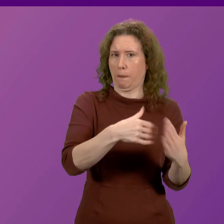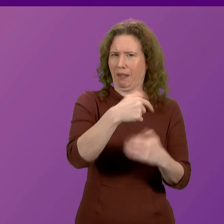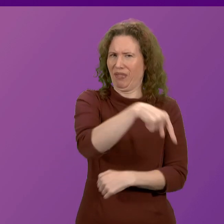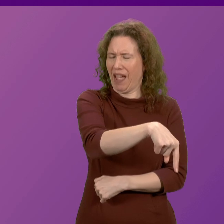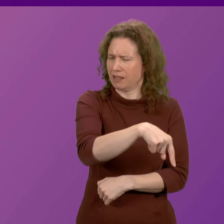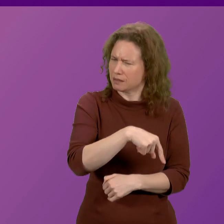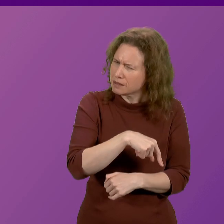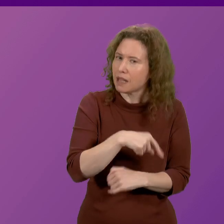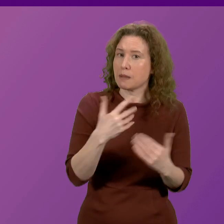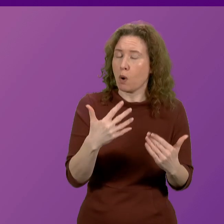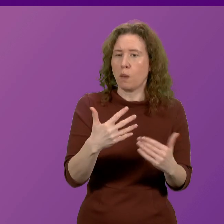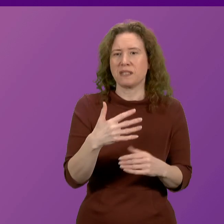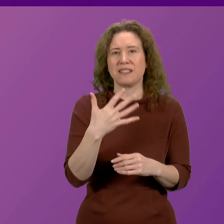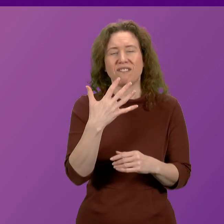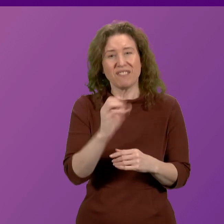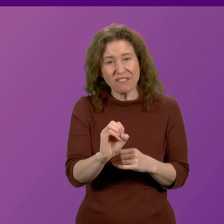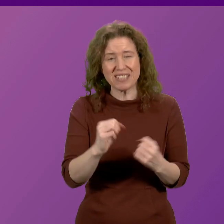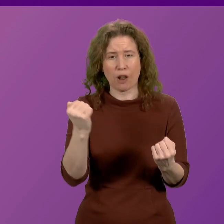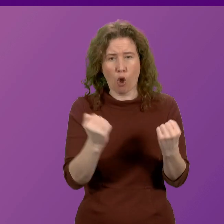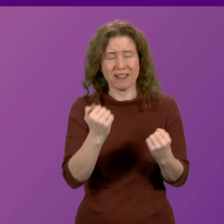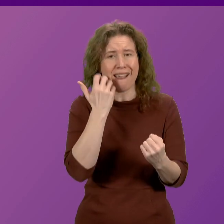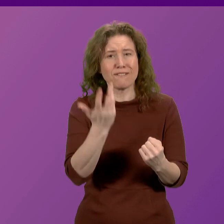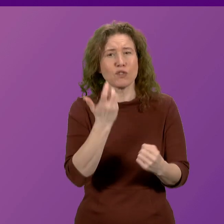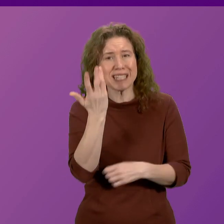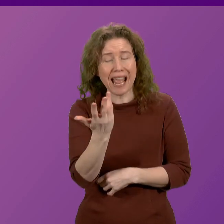there are 50 lorry loads a day, but it has been suggested to Barrhill